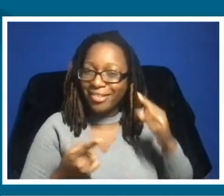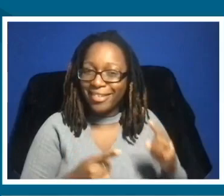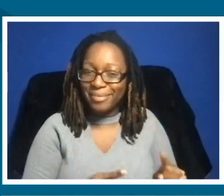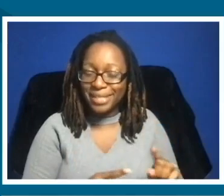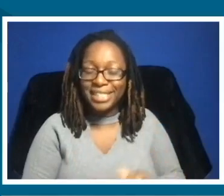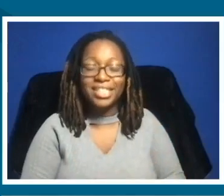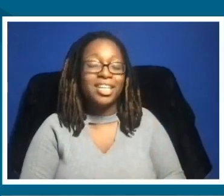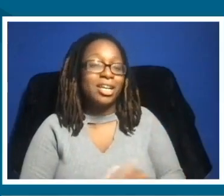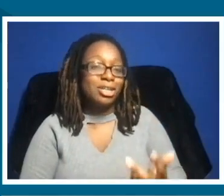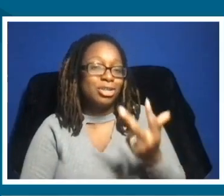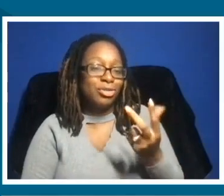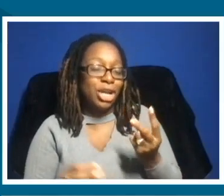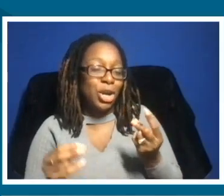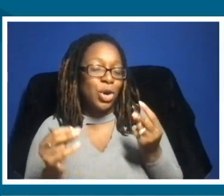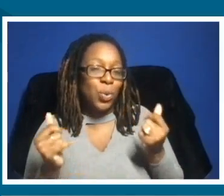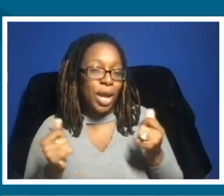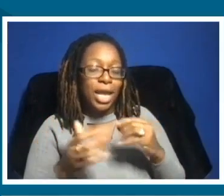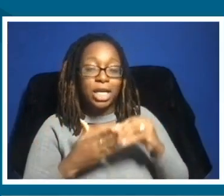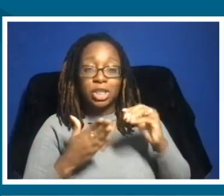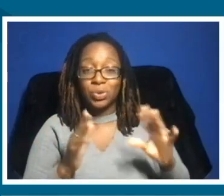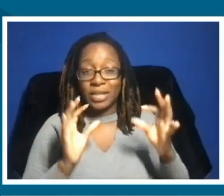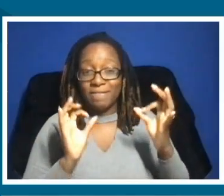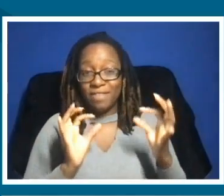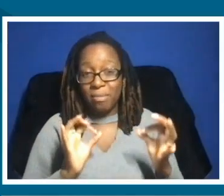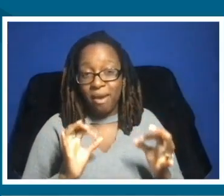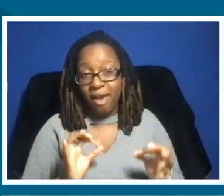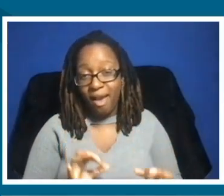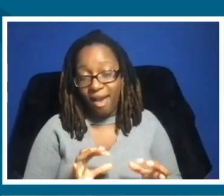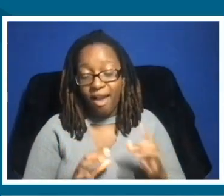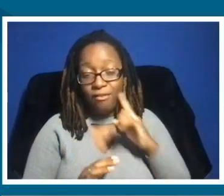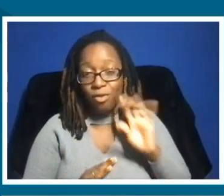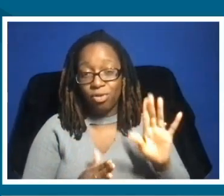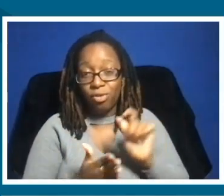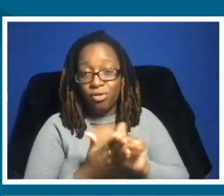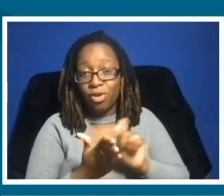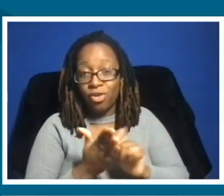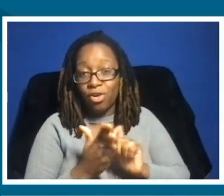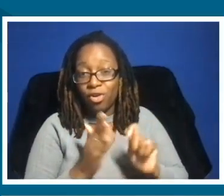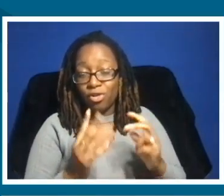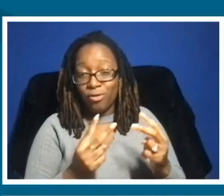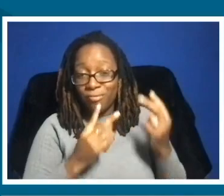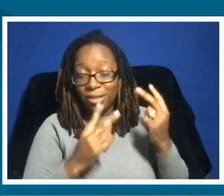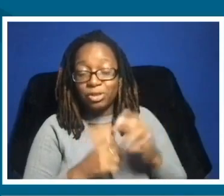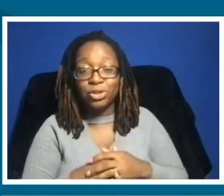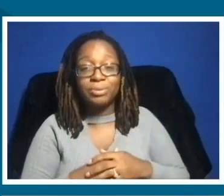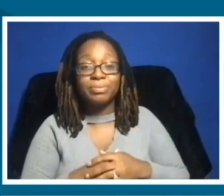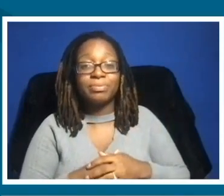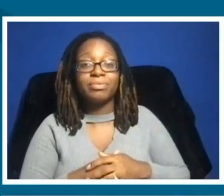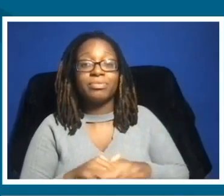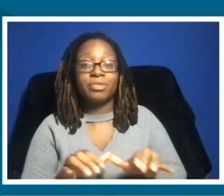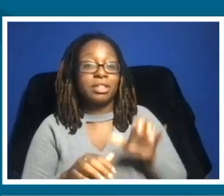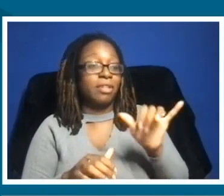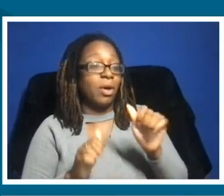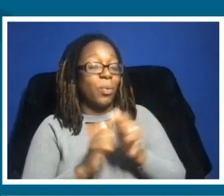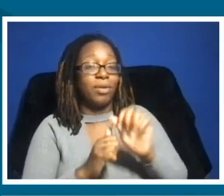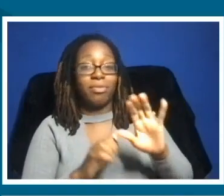student um pieces of feedback that they shared in their written reflections and they did they did these um with their